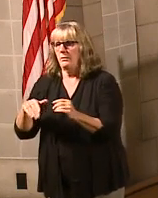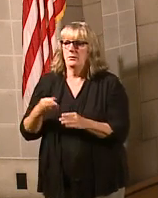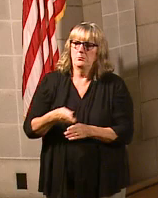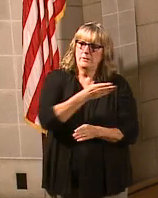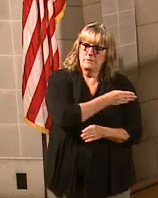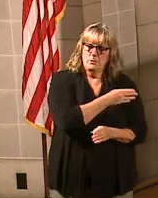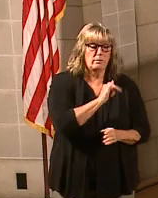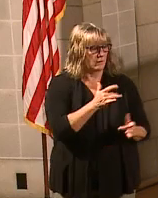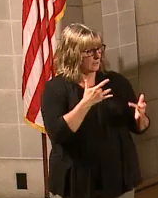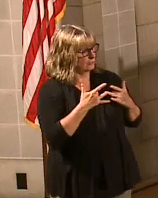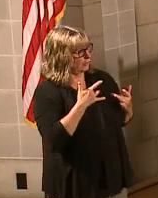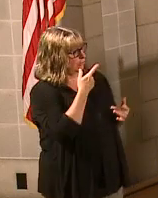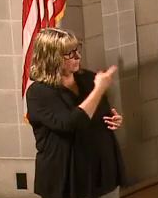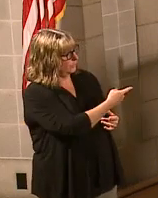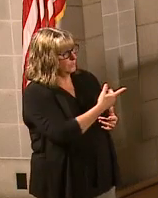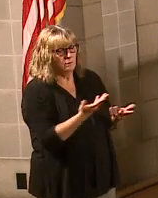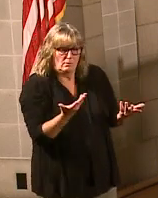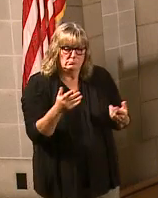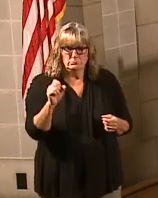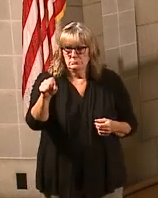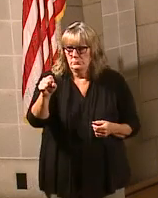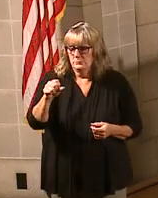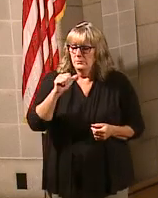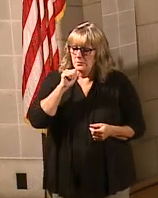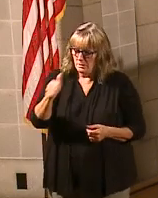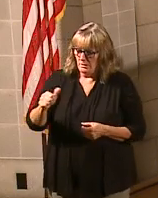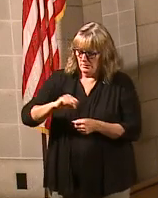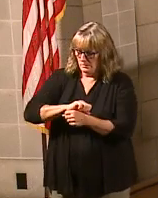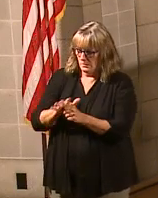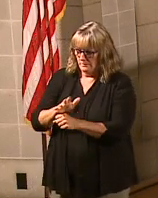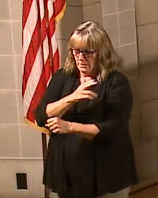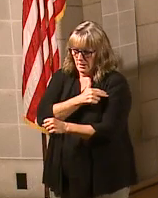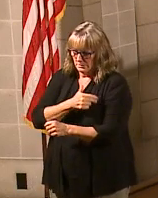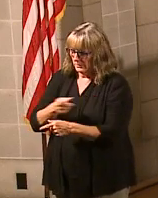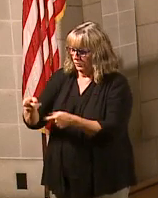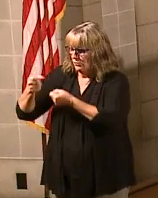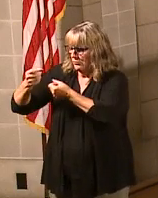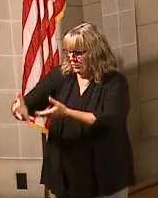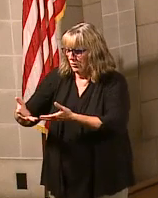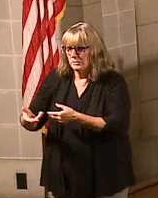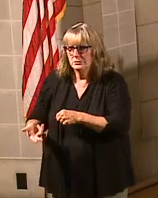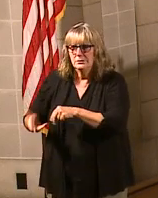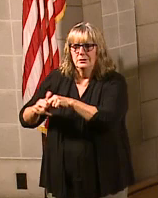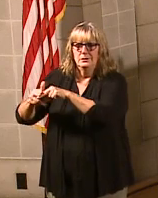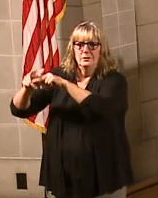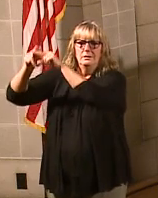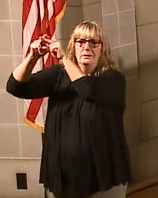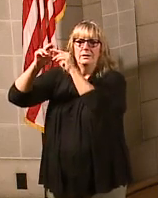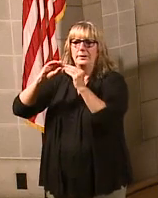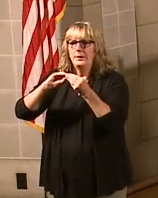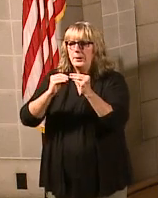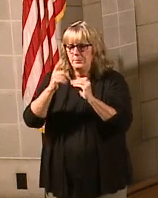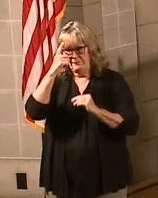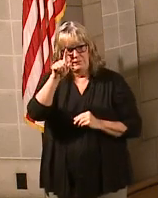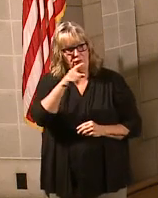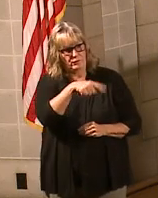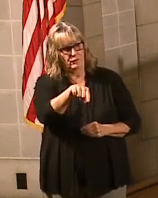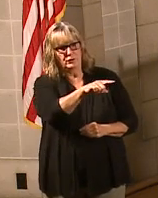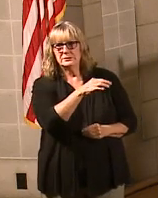BUT WE CAN OBSERVE THAT WE ARE SEEING MORE NON-COVID HOSPITALIZATIONS NOW THAN WE WERE PREVIOUSLY. [ SPEAKER OFF MIC ]